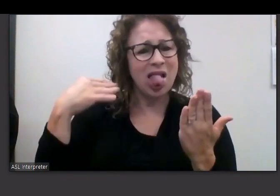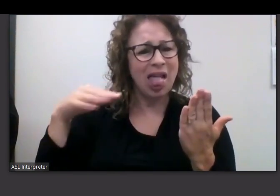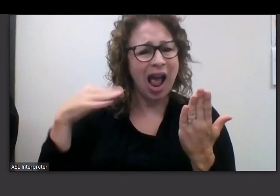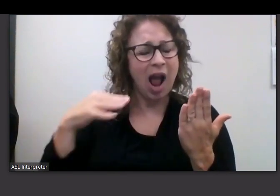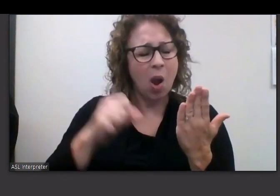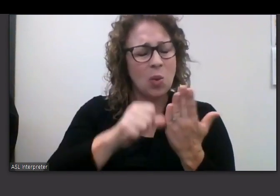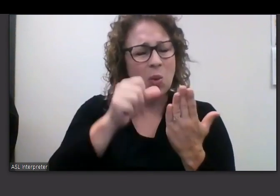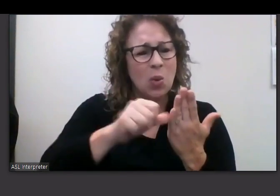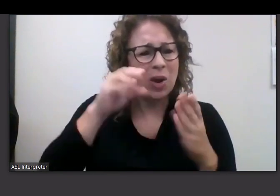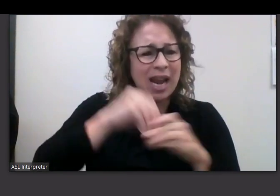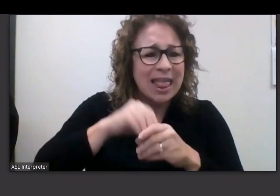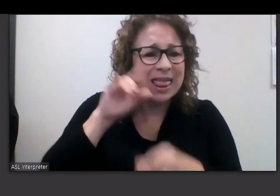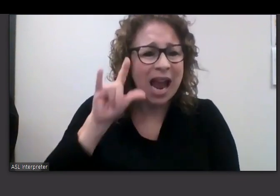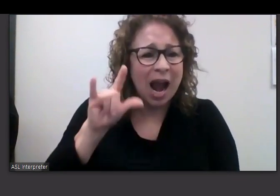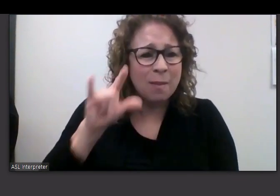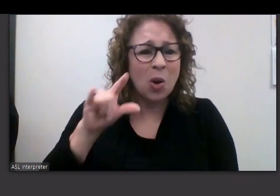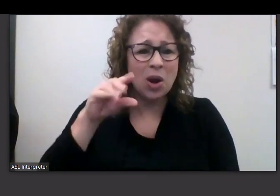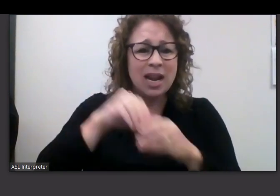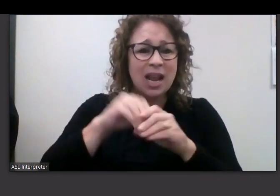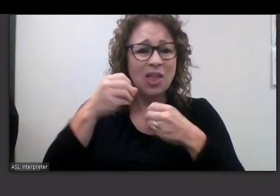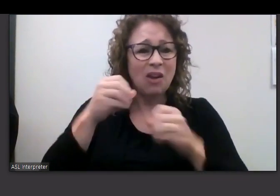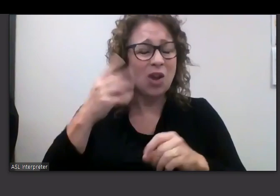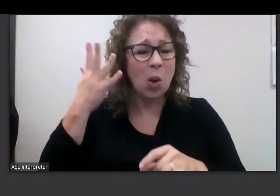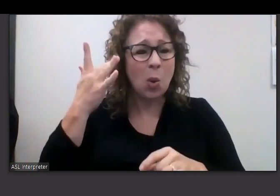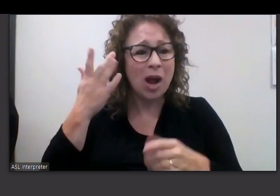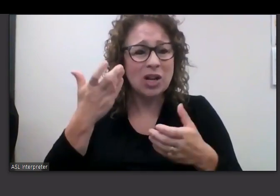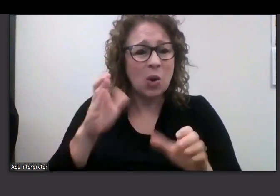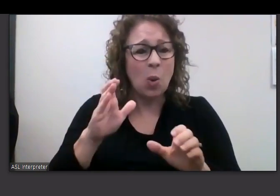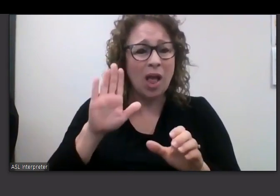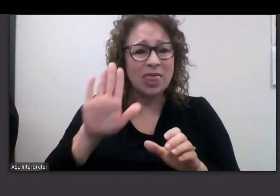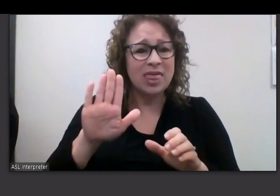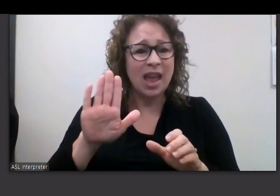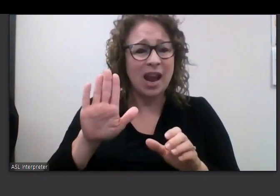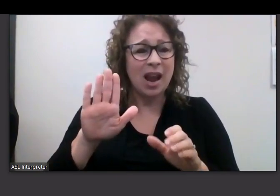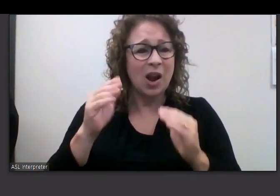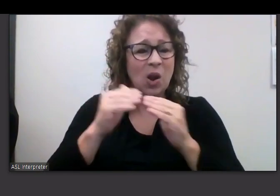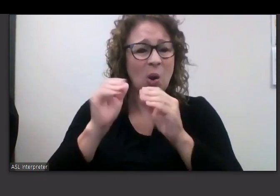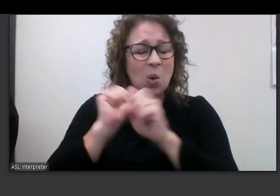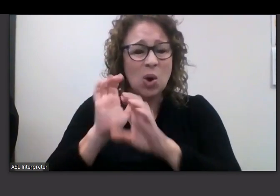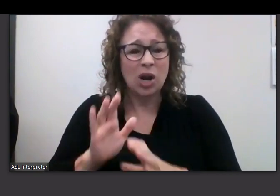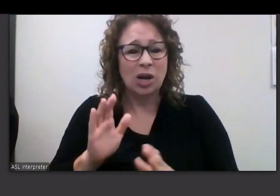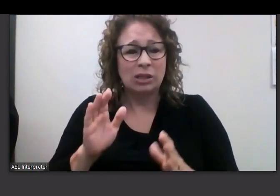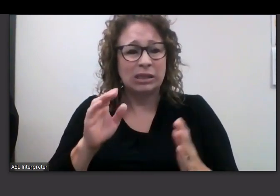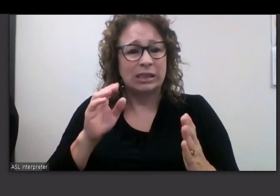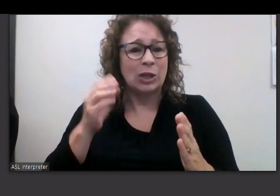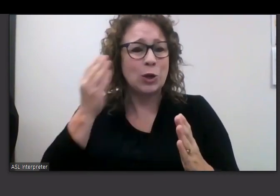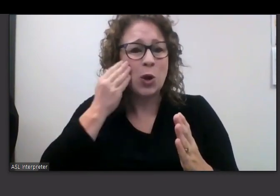or even in the office because they don't want their co-workers hearing them watching videos all the time